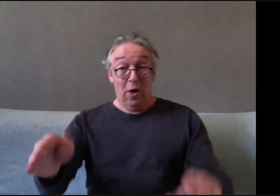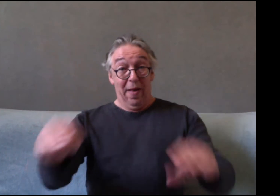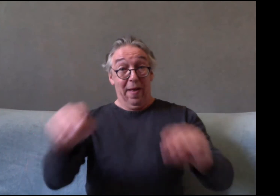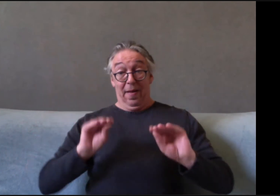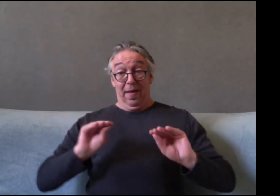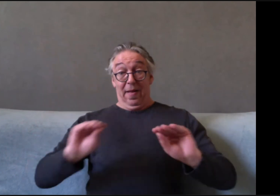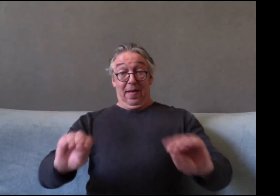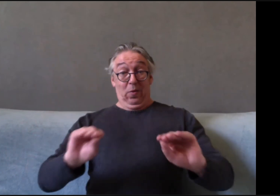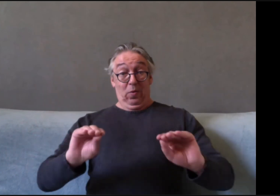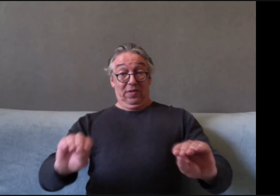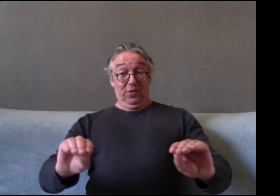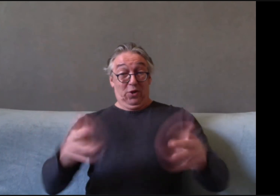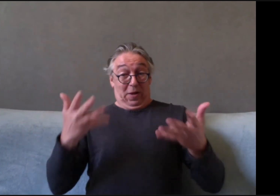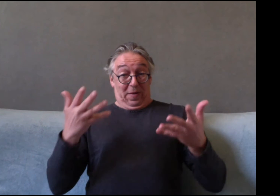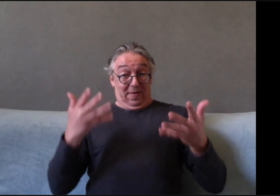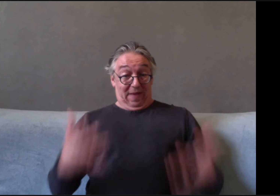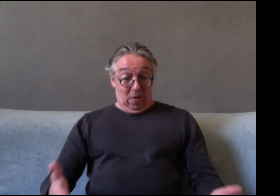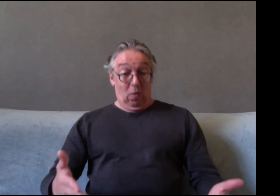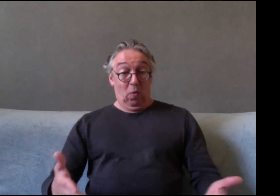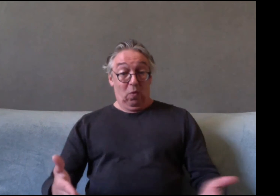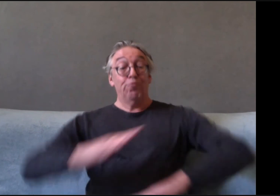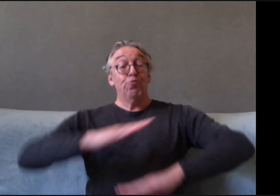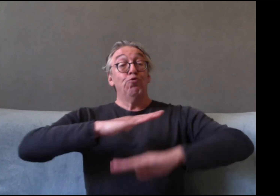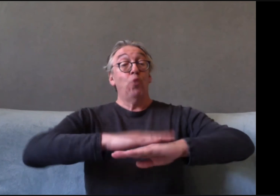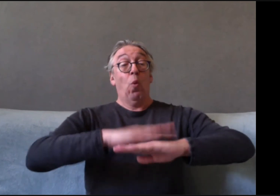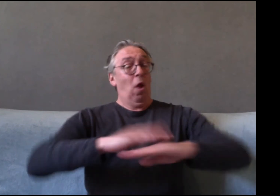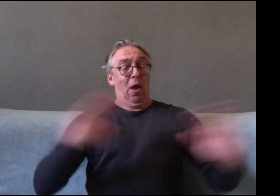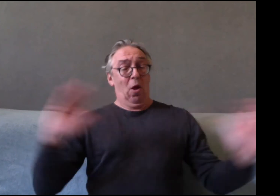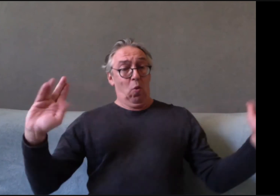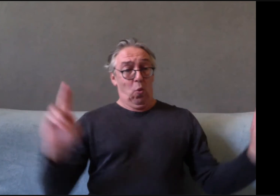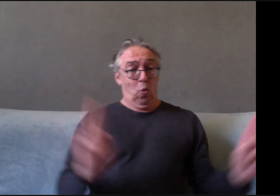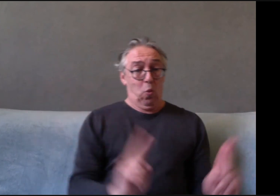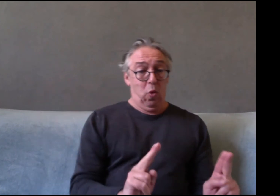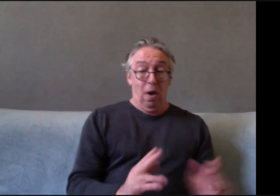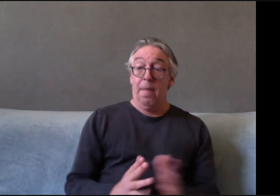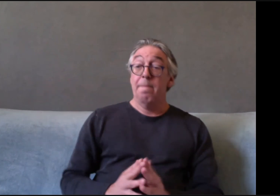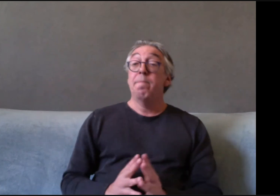We need to take on this issue not only during the crisis but for after it